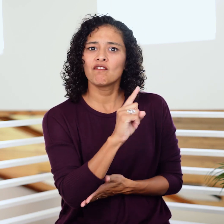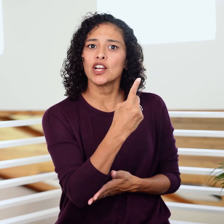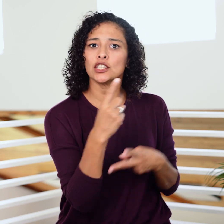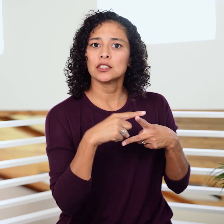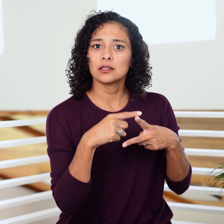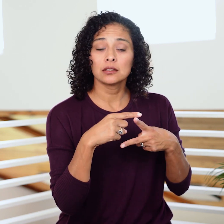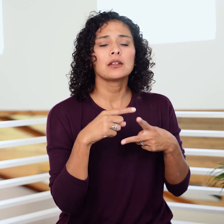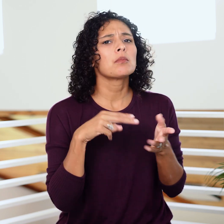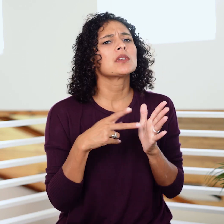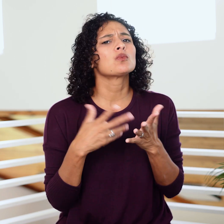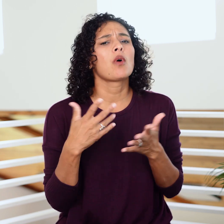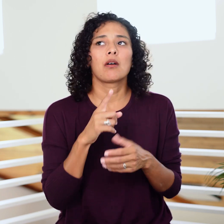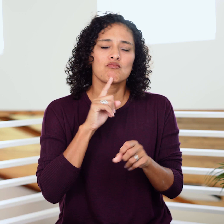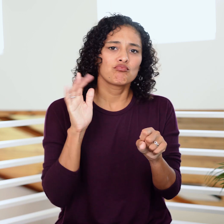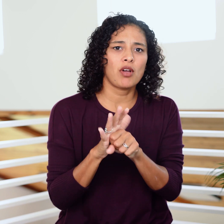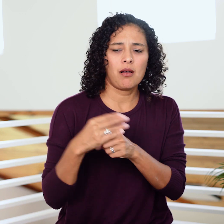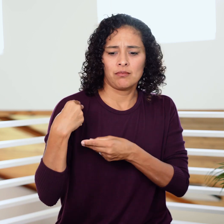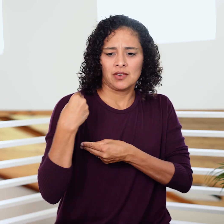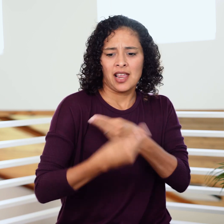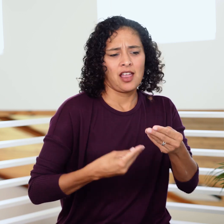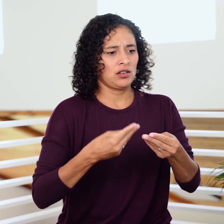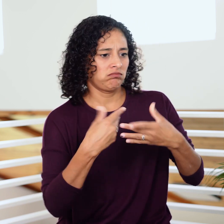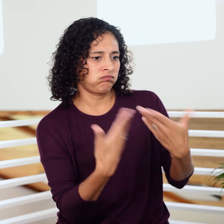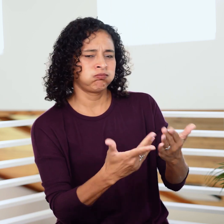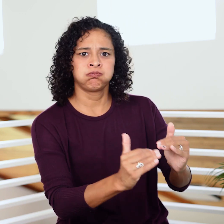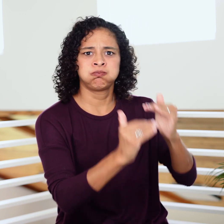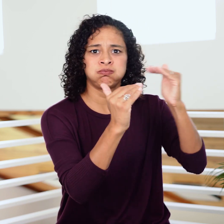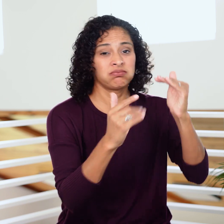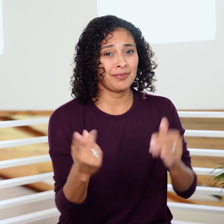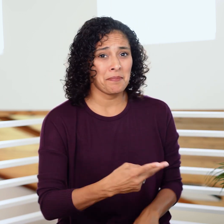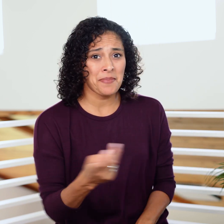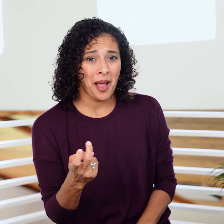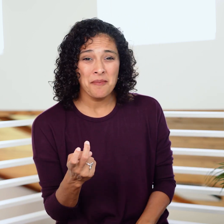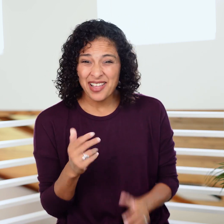on the firstborn and signals inheritance and prominence.